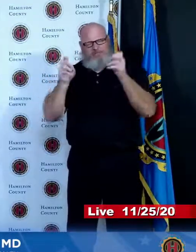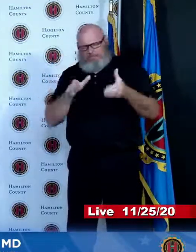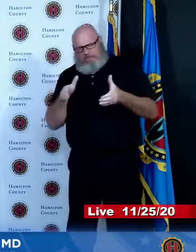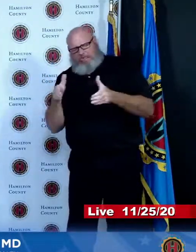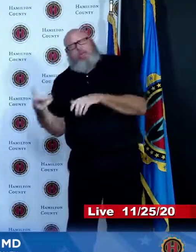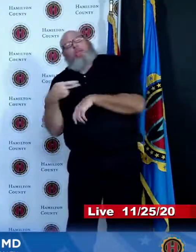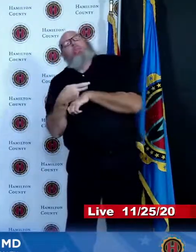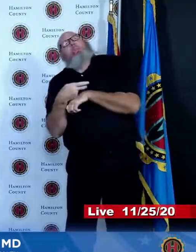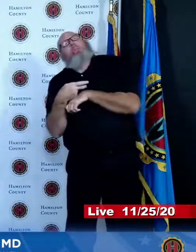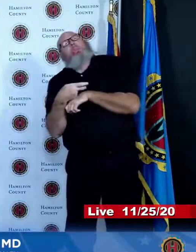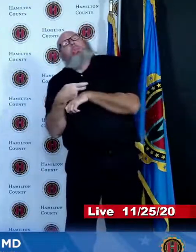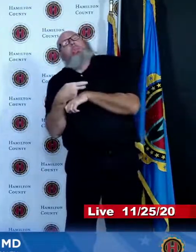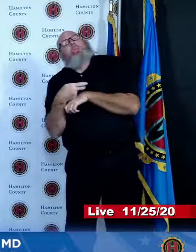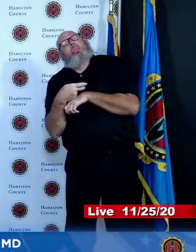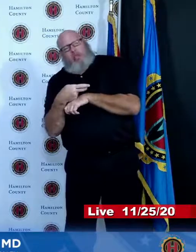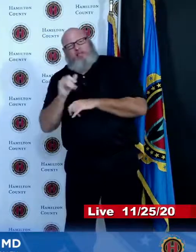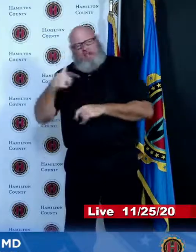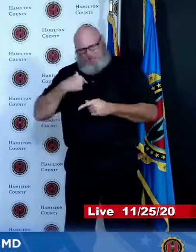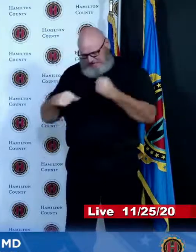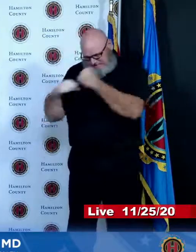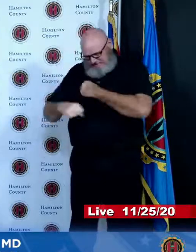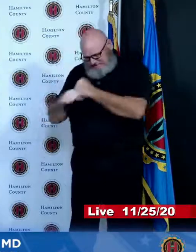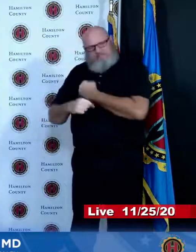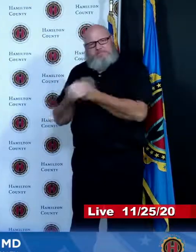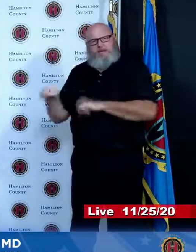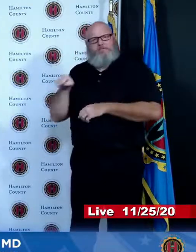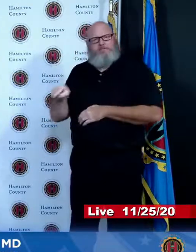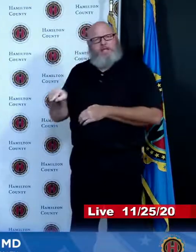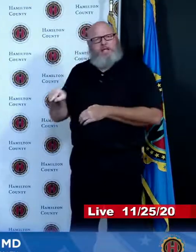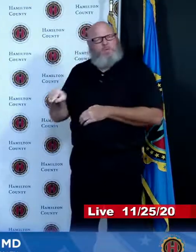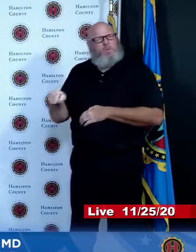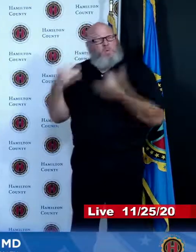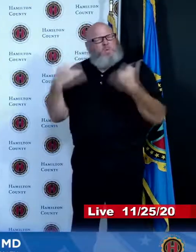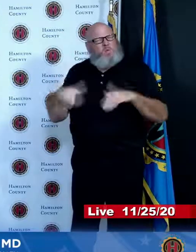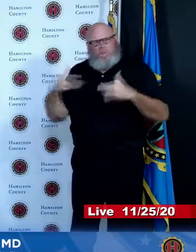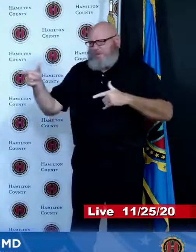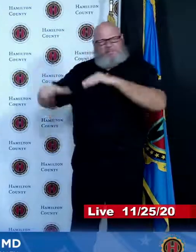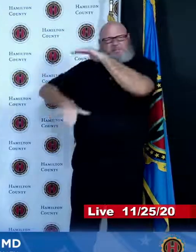medical care for you know routine hospitalizations and not that kind of intensive care that you would